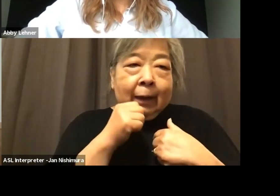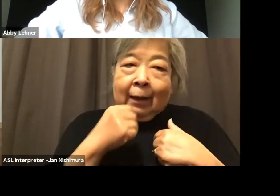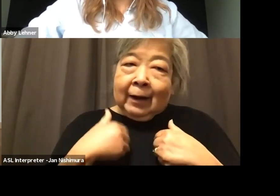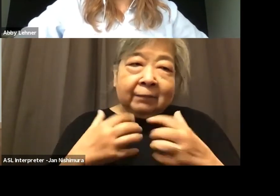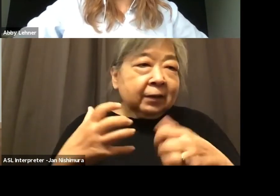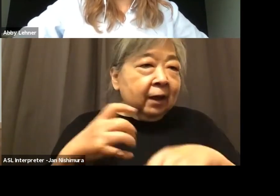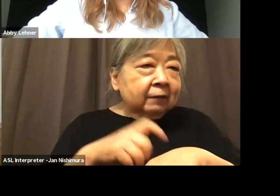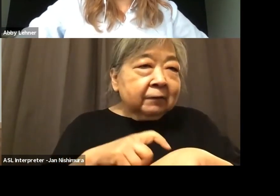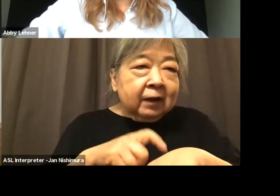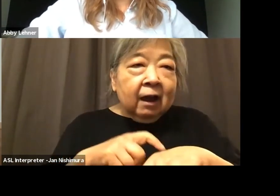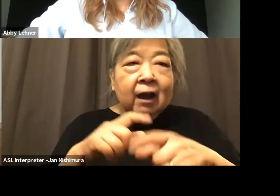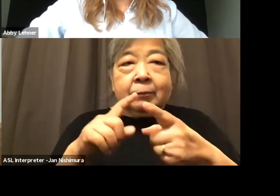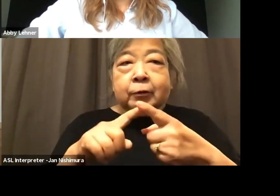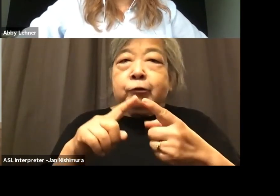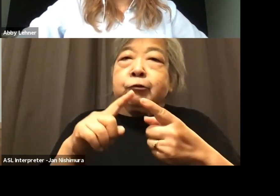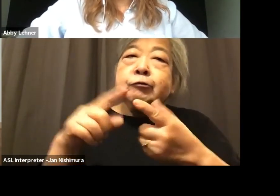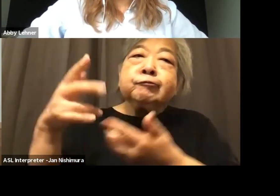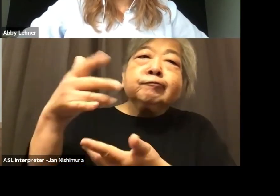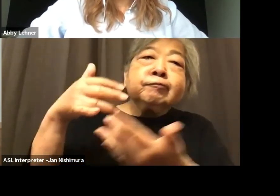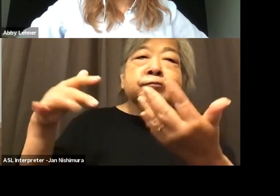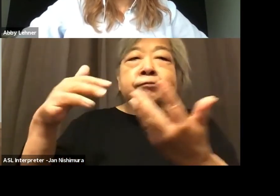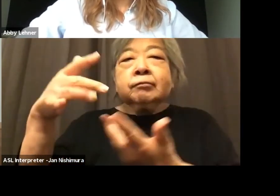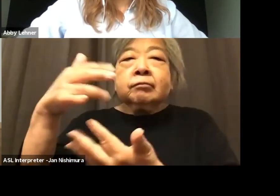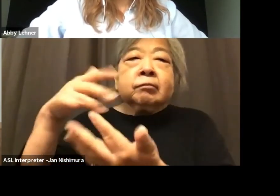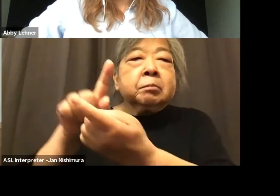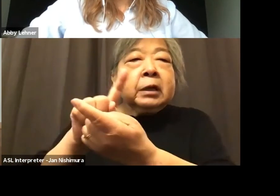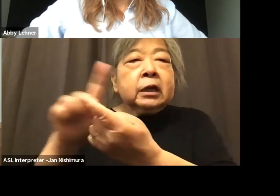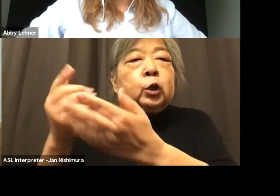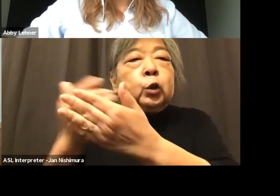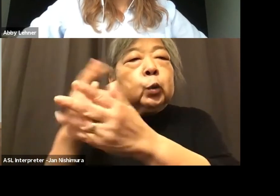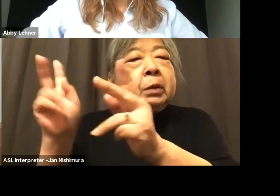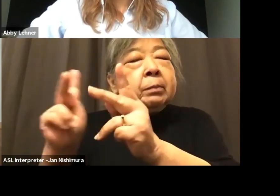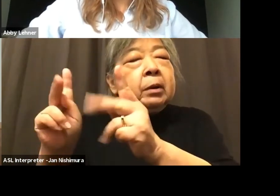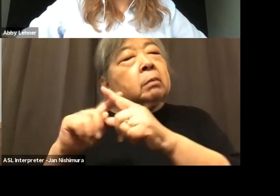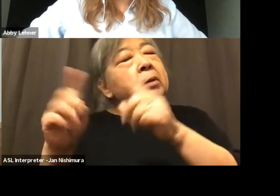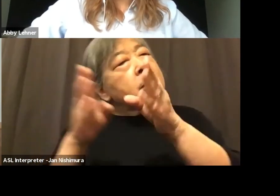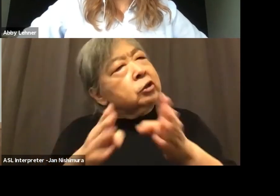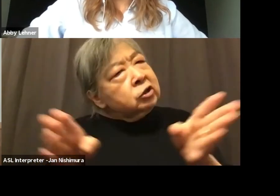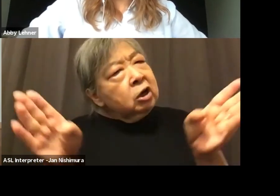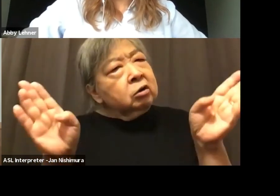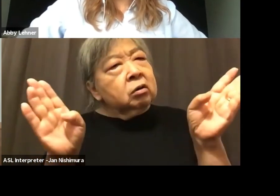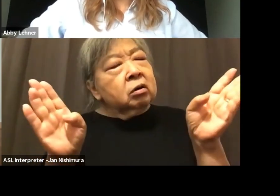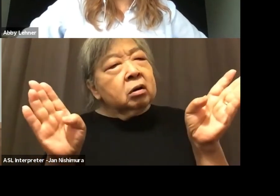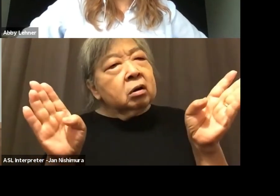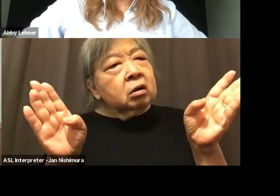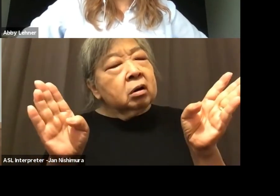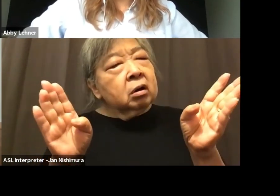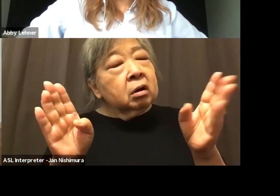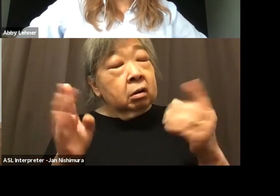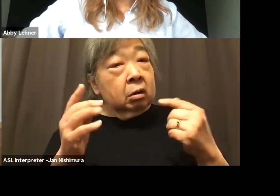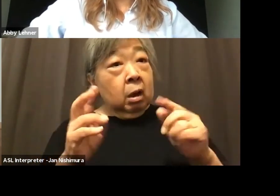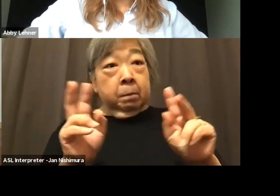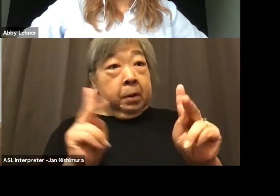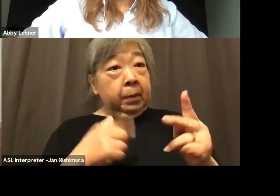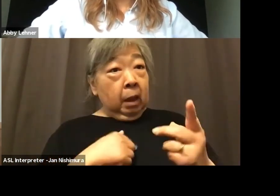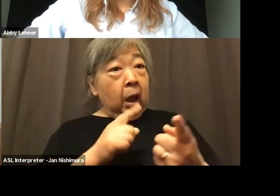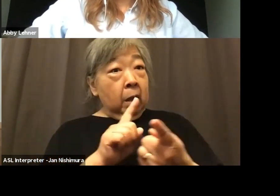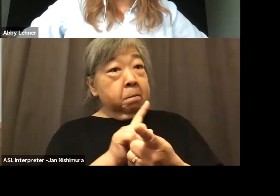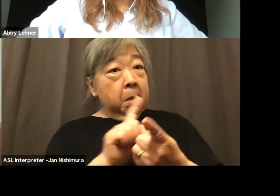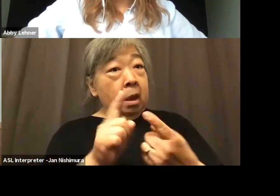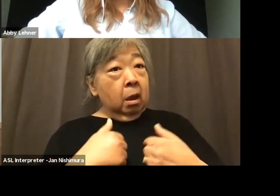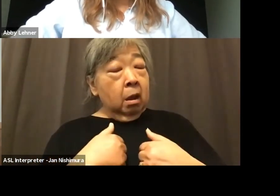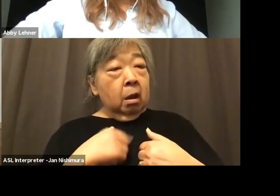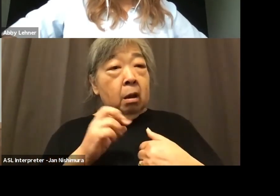find and meet people, but in general the people that I came across or I had a chance to work